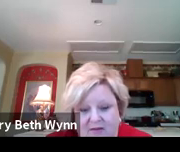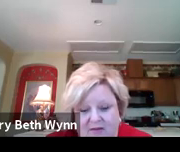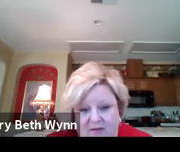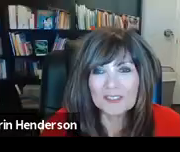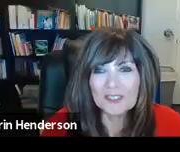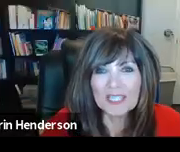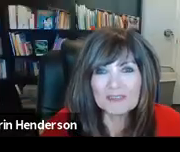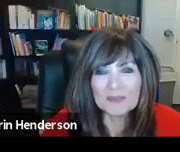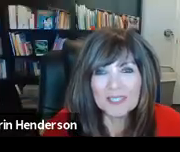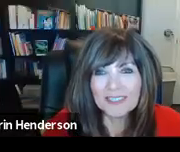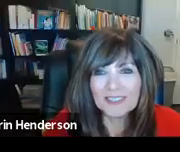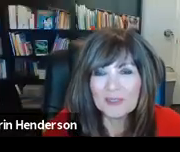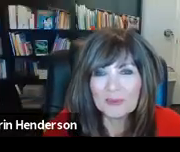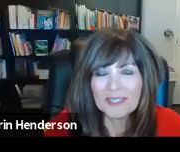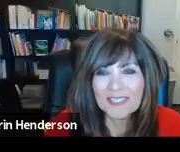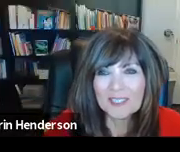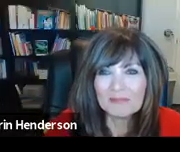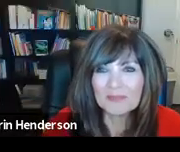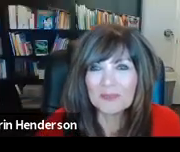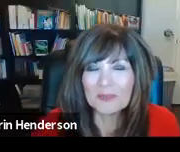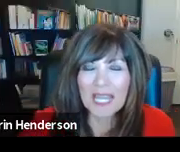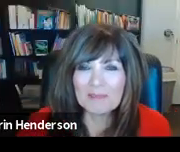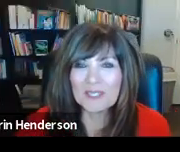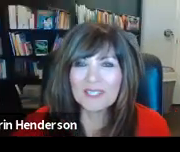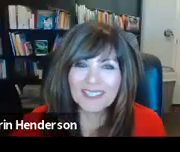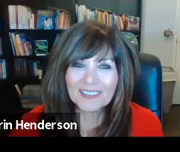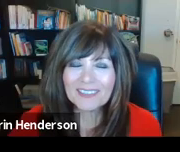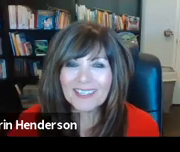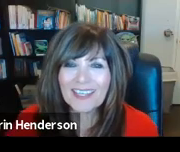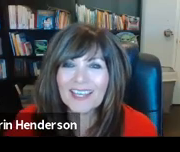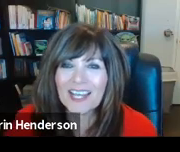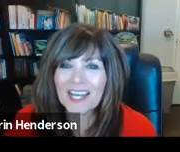Good afternoon everyone! Welcome, we're happy you're here.